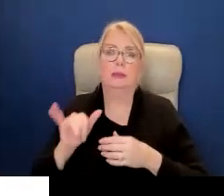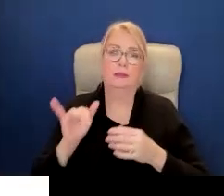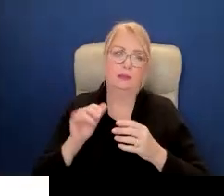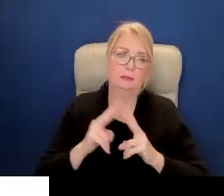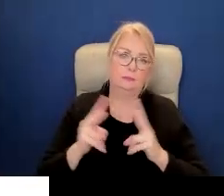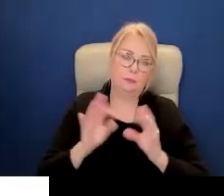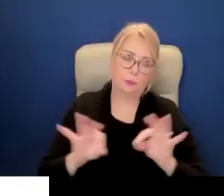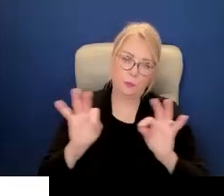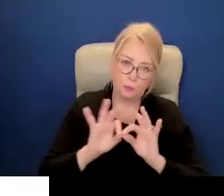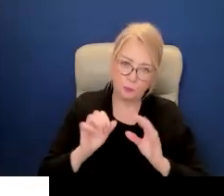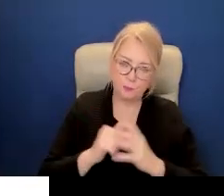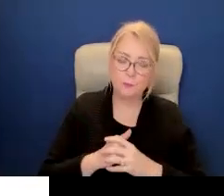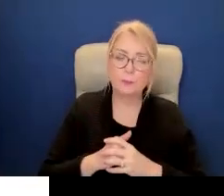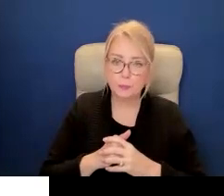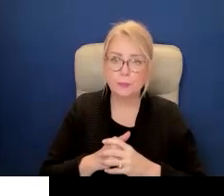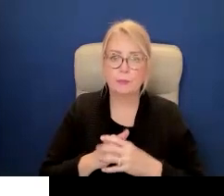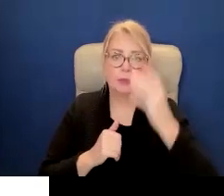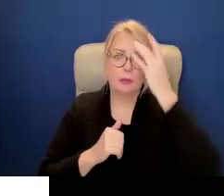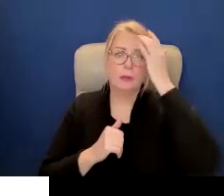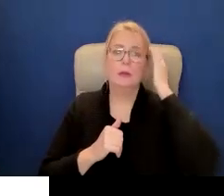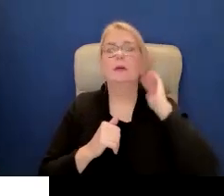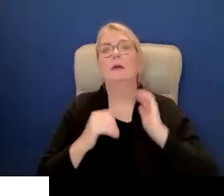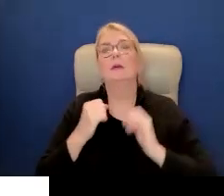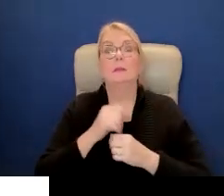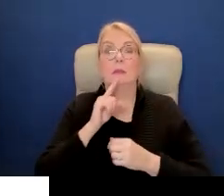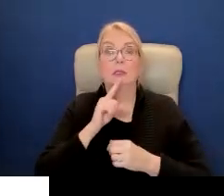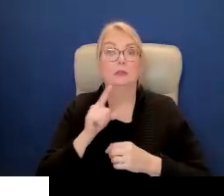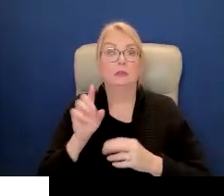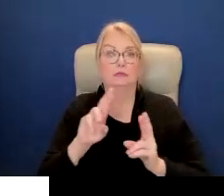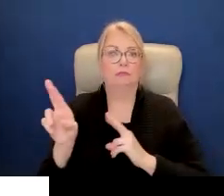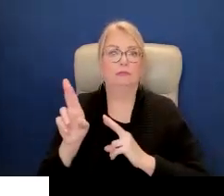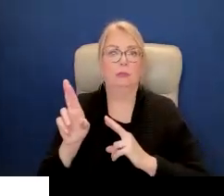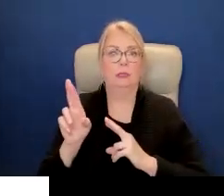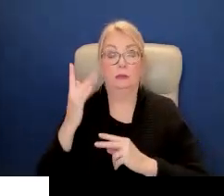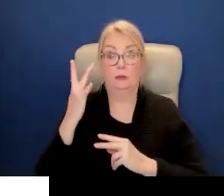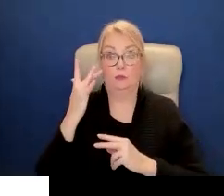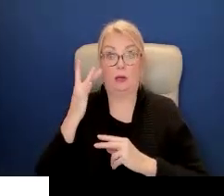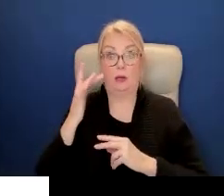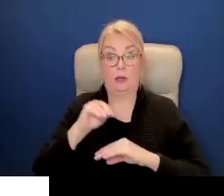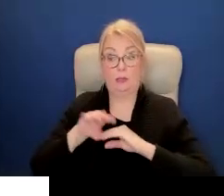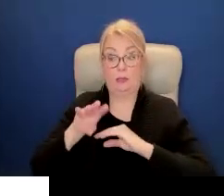It's very important to be ready so that the person assessing or